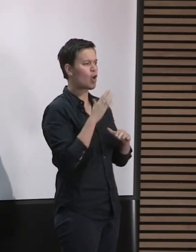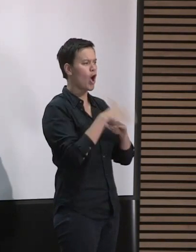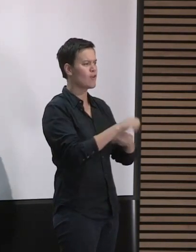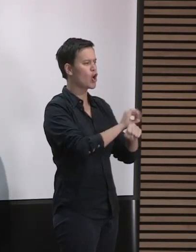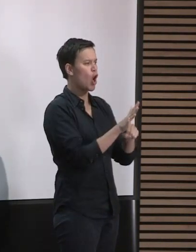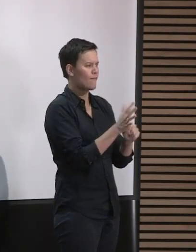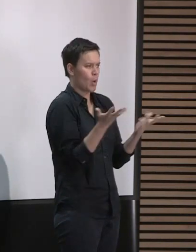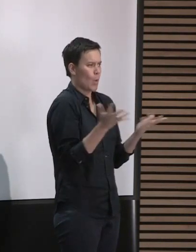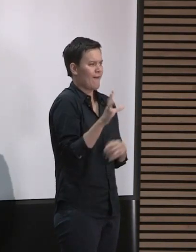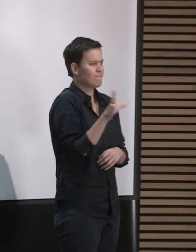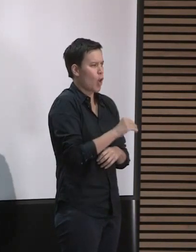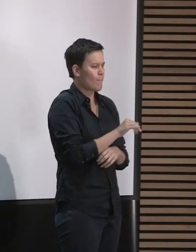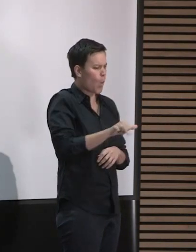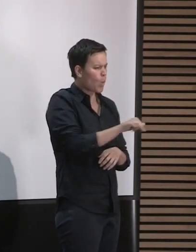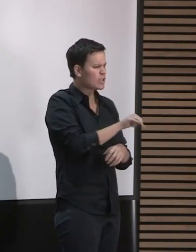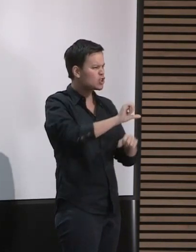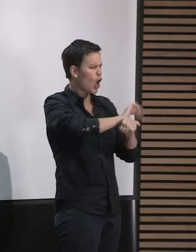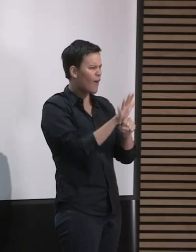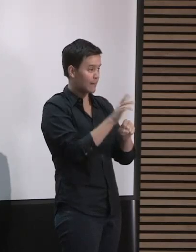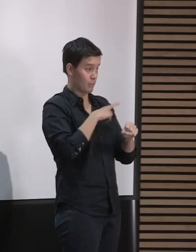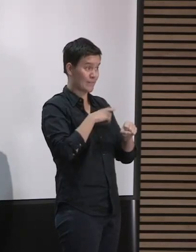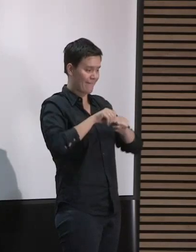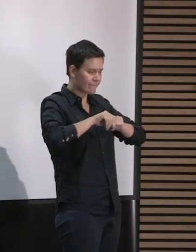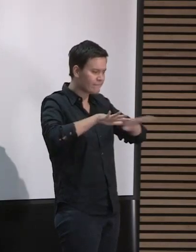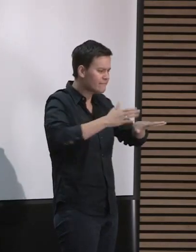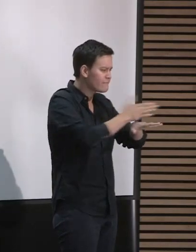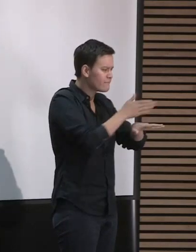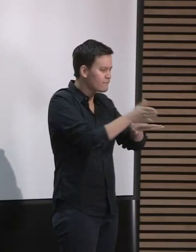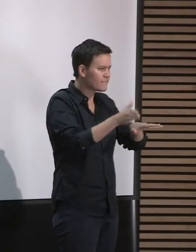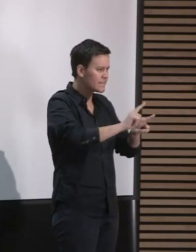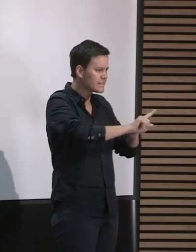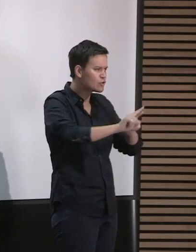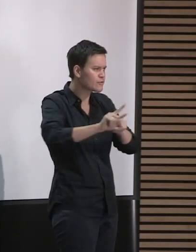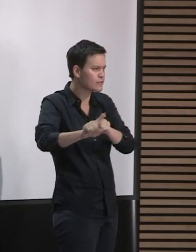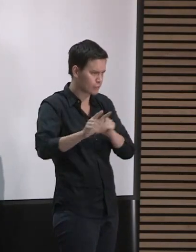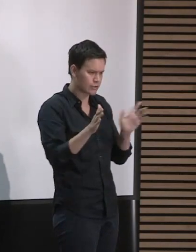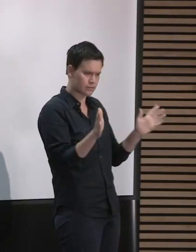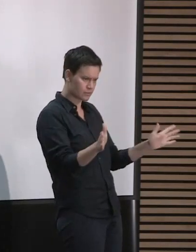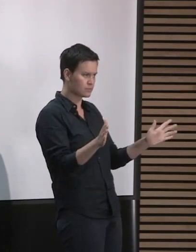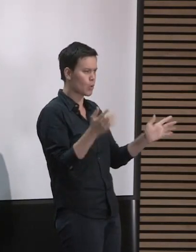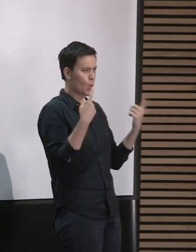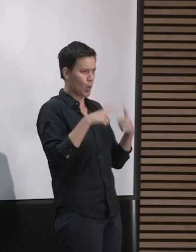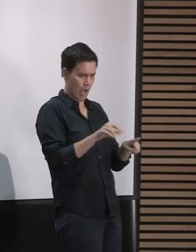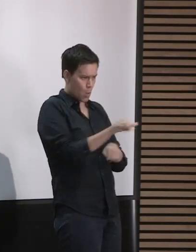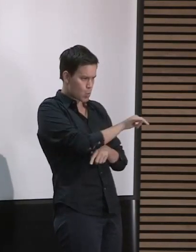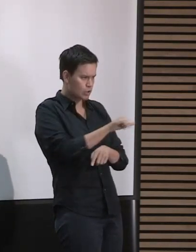testing, which we have been using as part of our ongoing